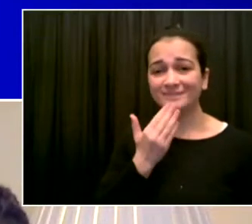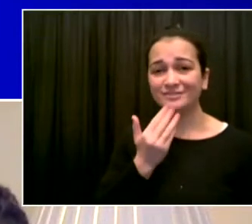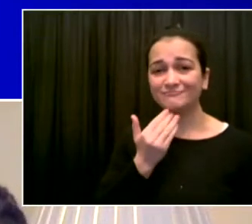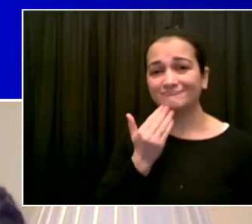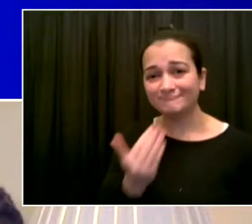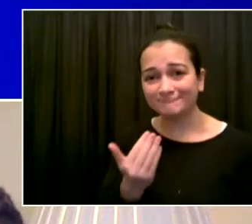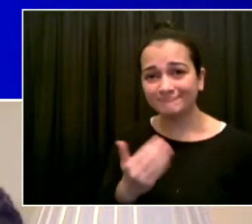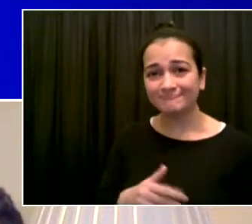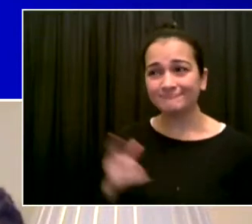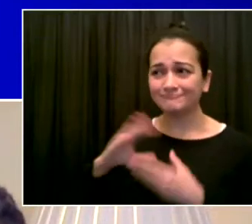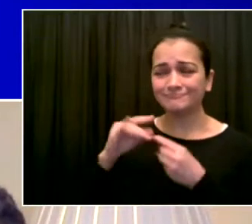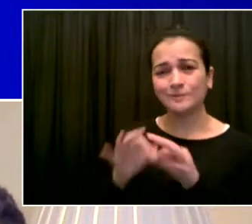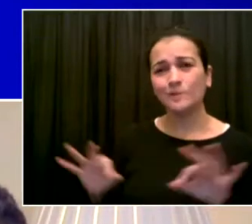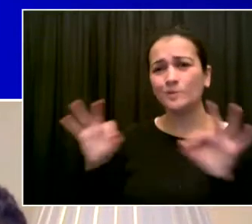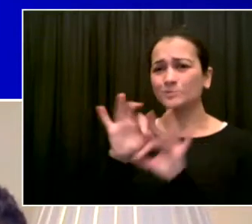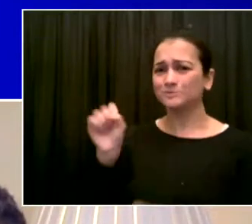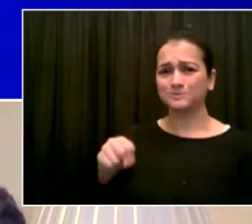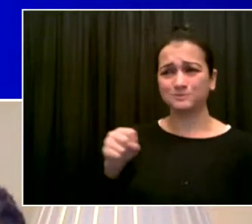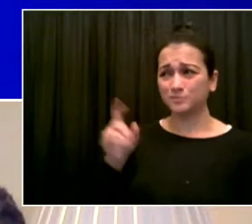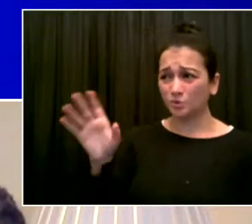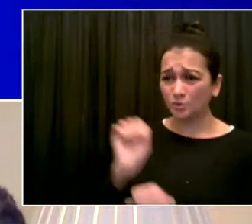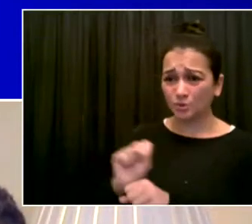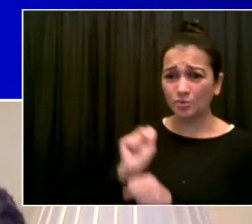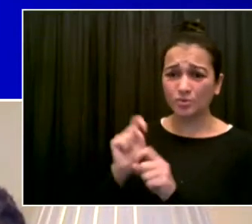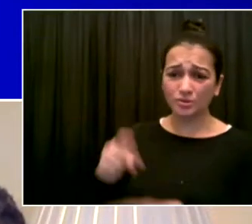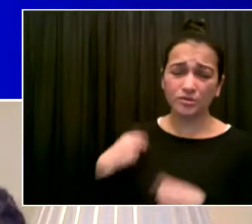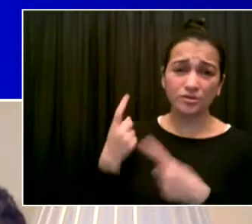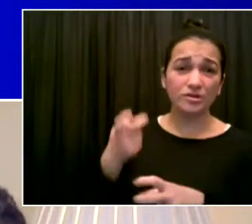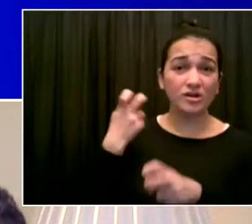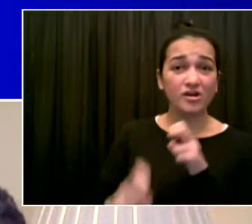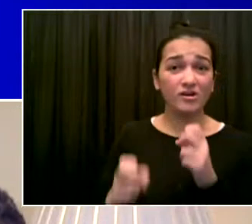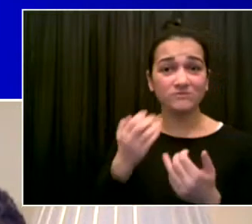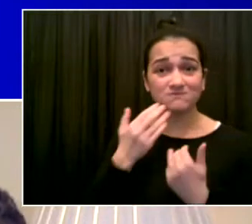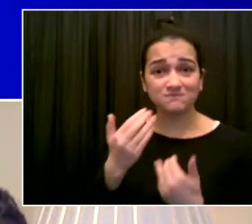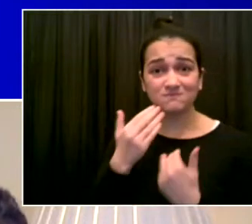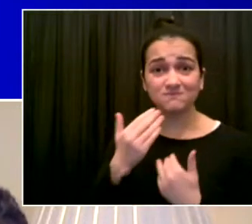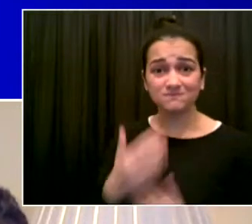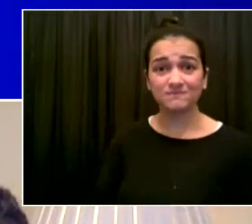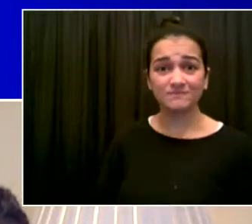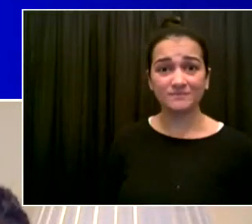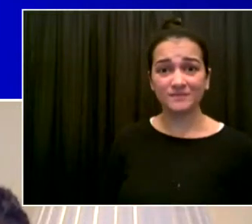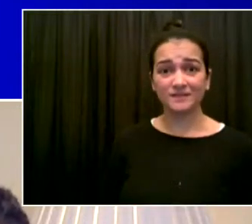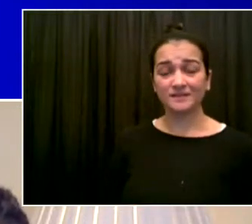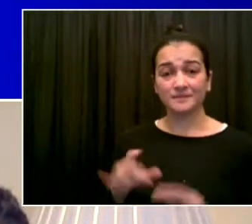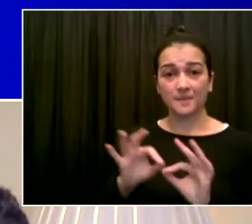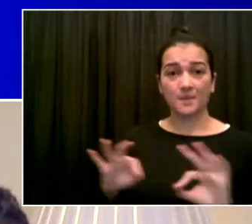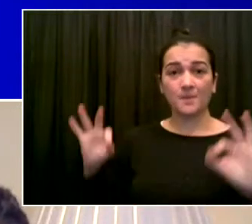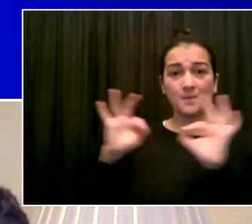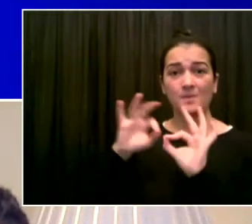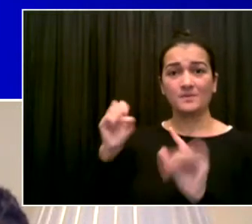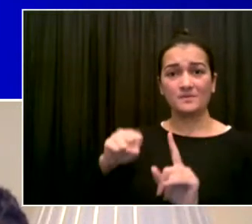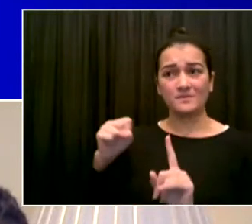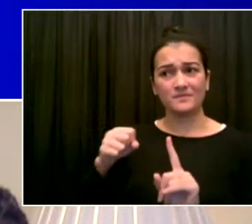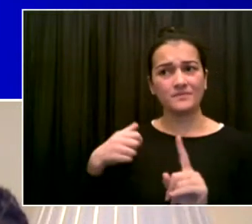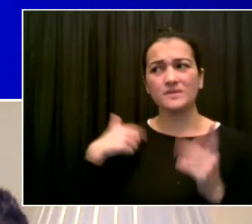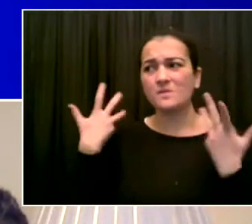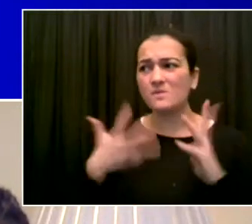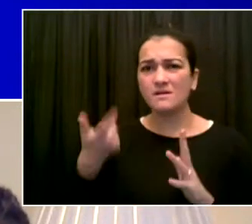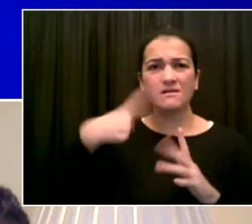SOMETHING THAT OENC AGAIN THE CITY HAS EBEN